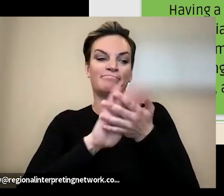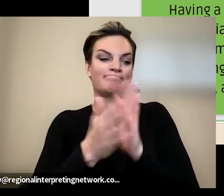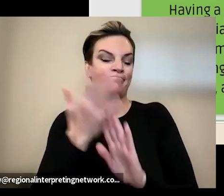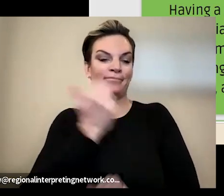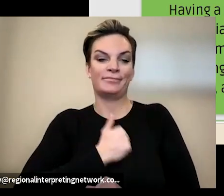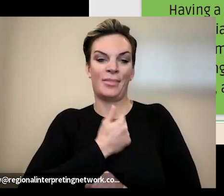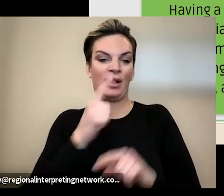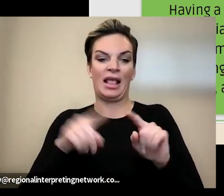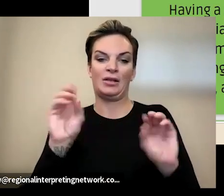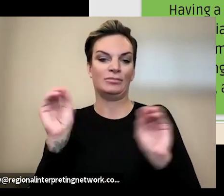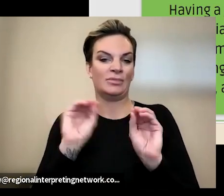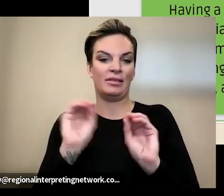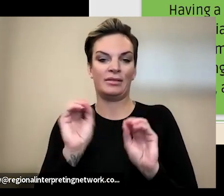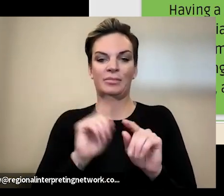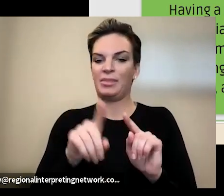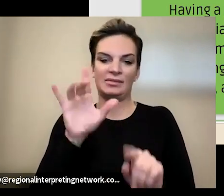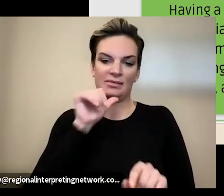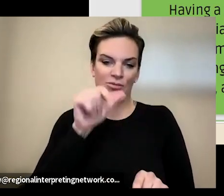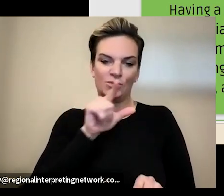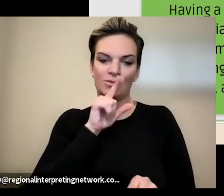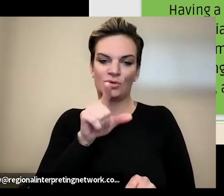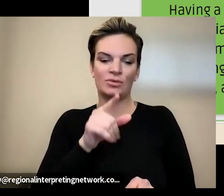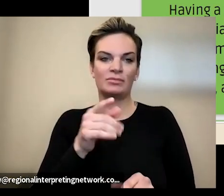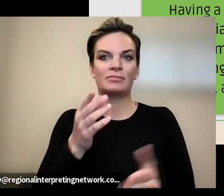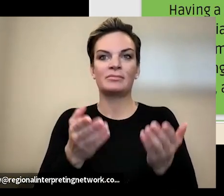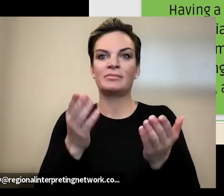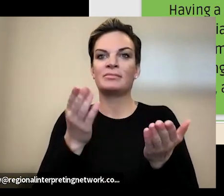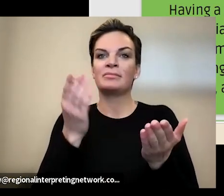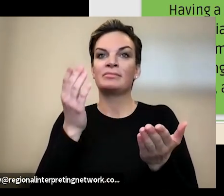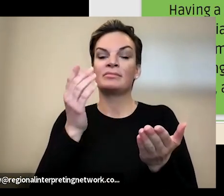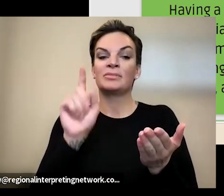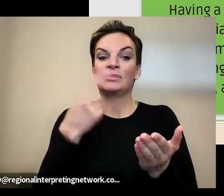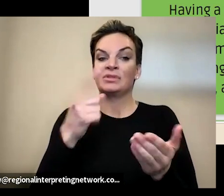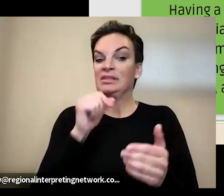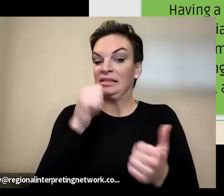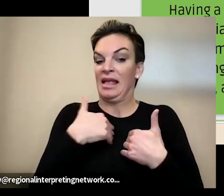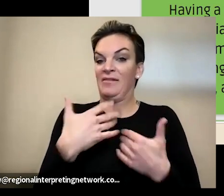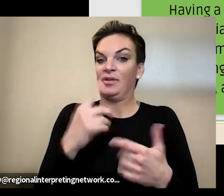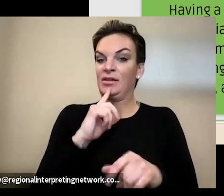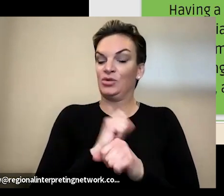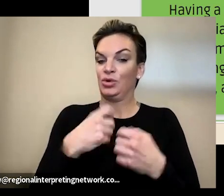is not true. Just because there's not a cure does not mean that there's nothing you can